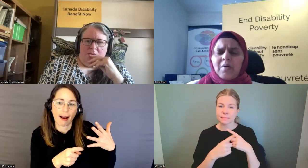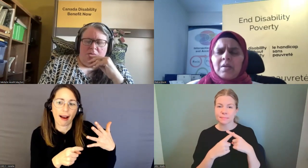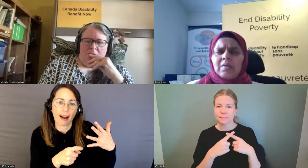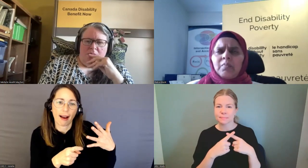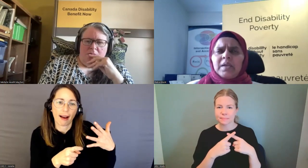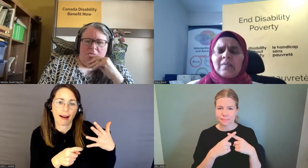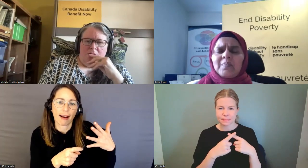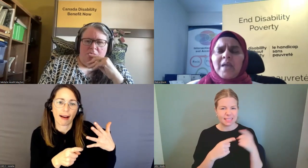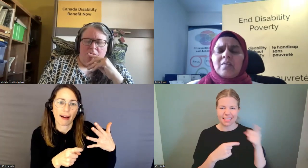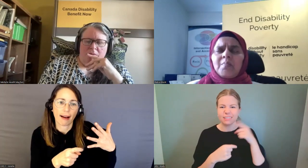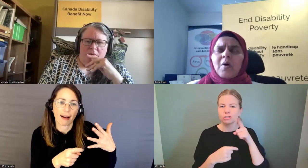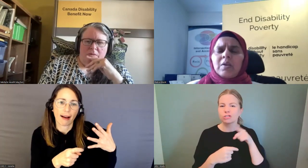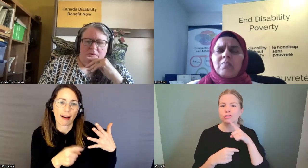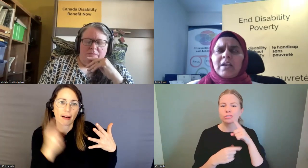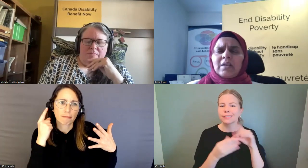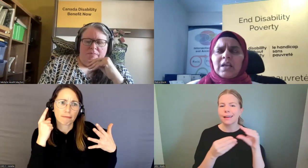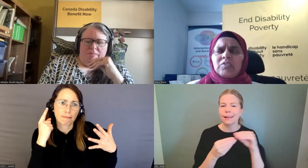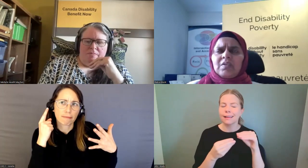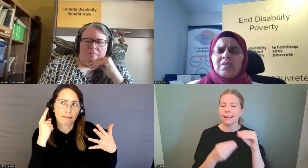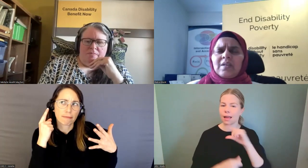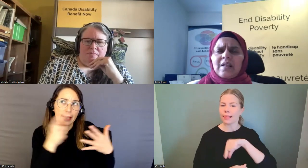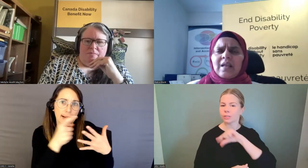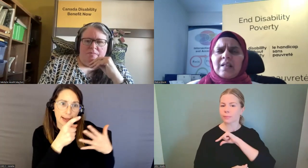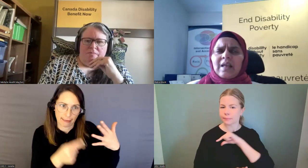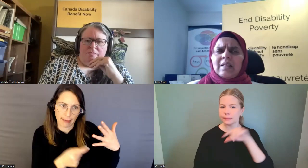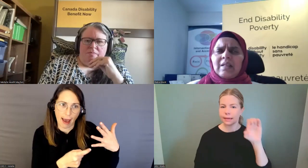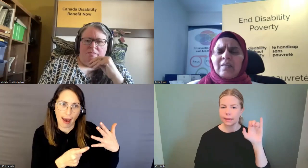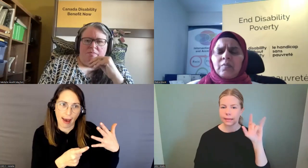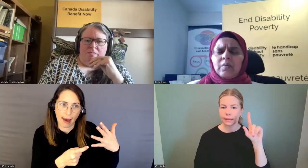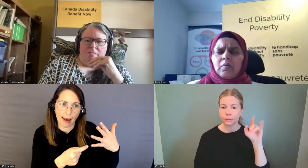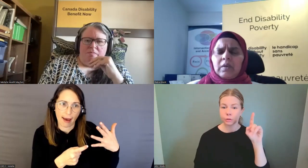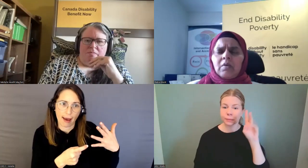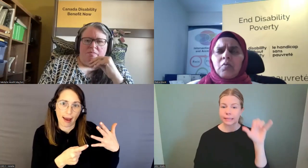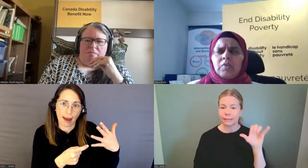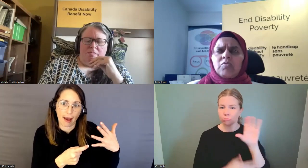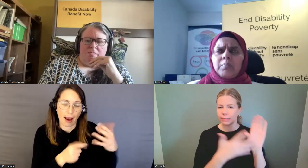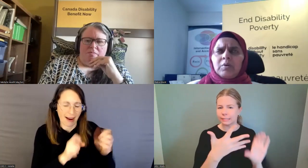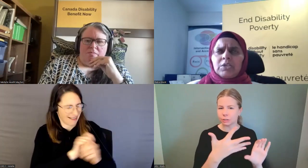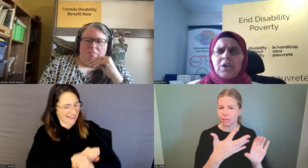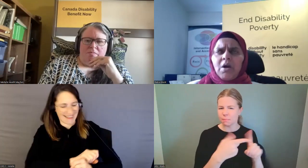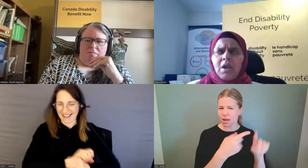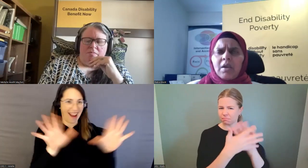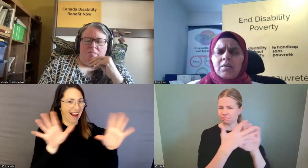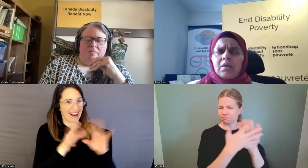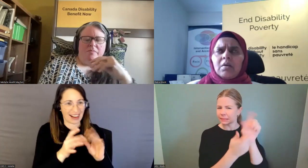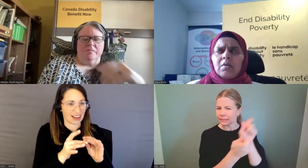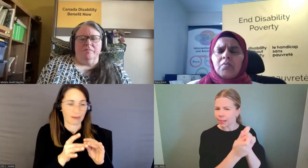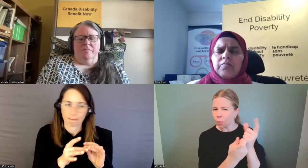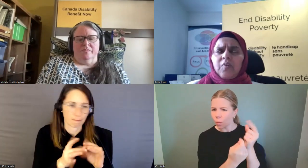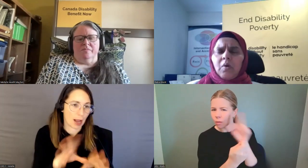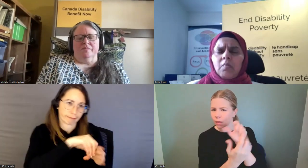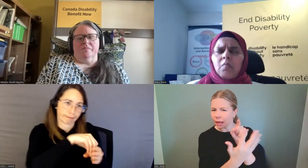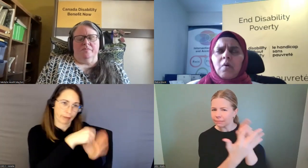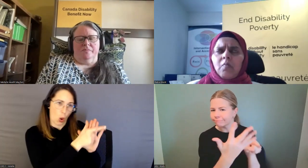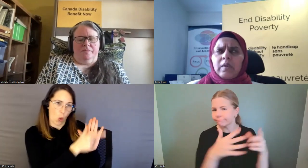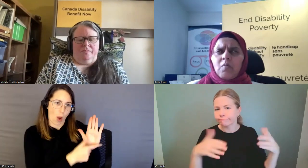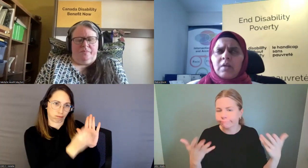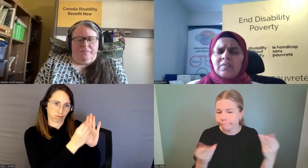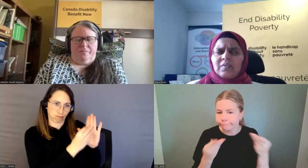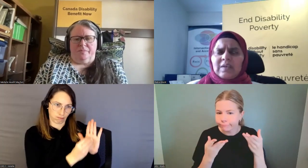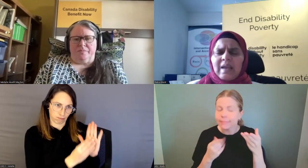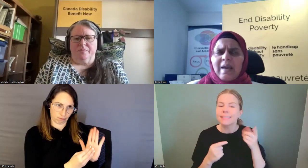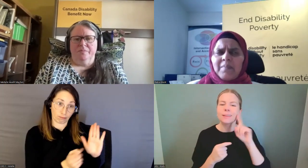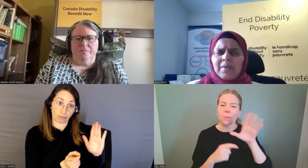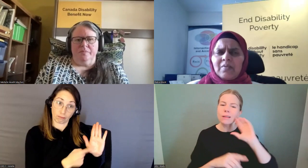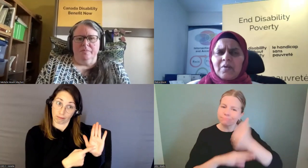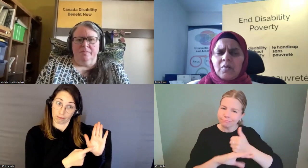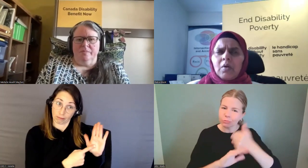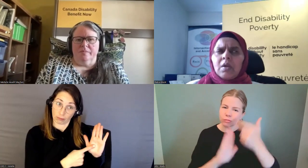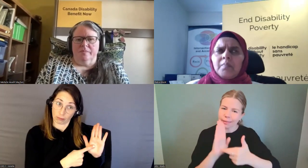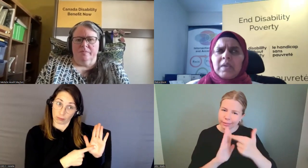IT WILL BE EXPANDED UPON IN REGULATIONS AND THAT IS WHERE WE PUSH HARD TO SEE THIS HAPPEN.